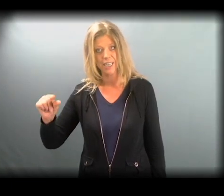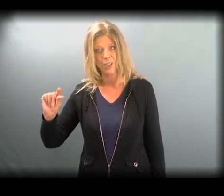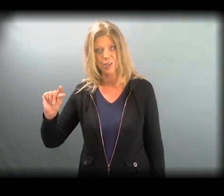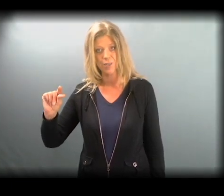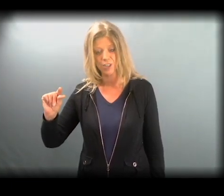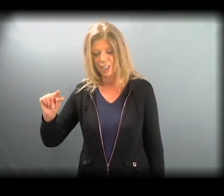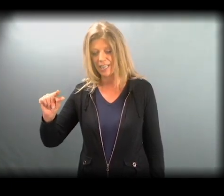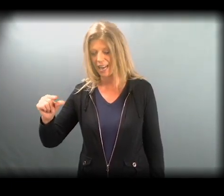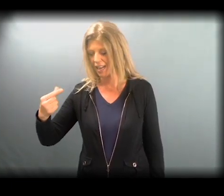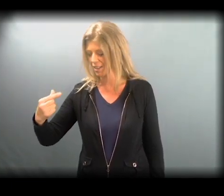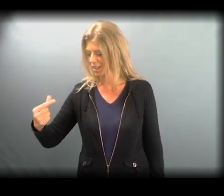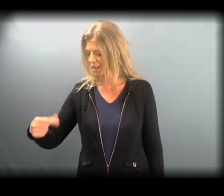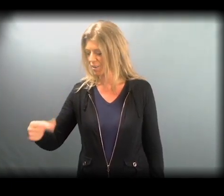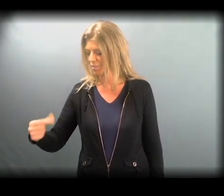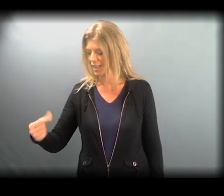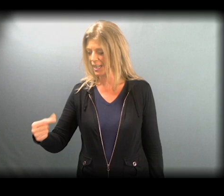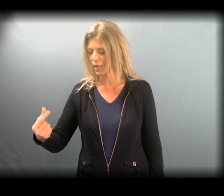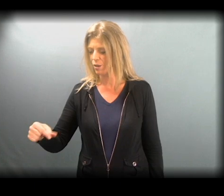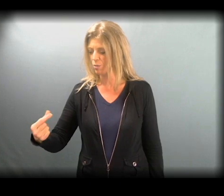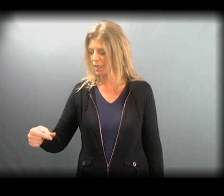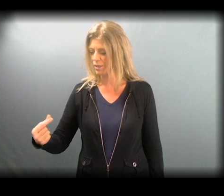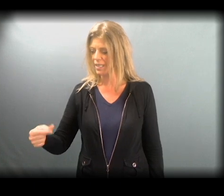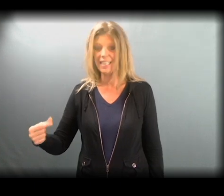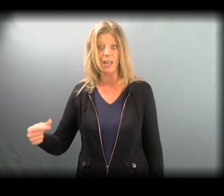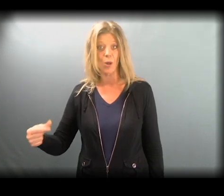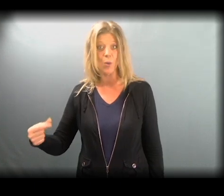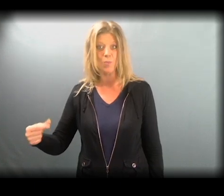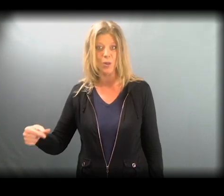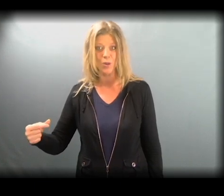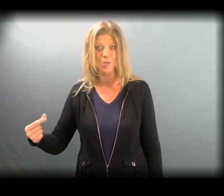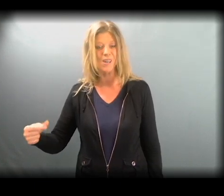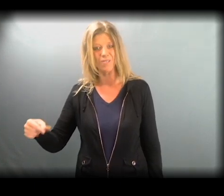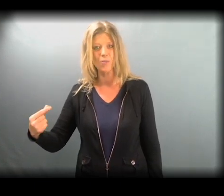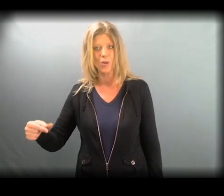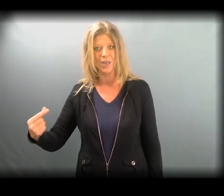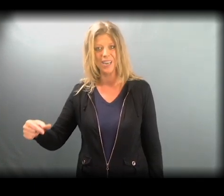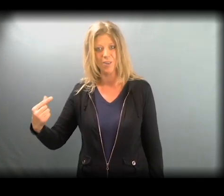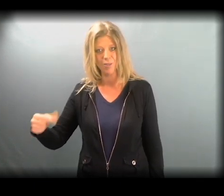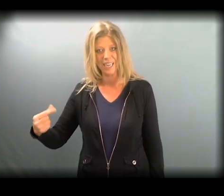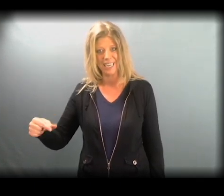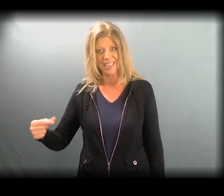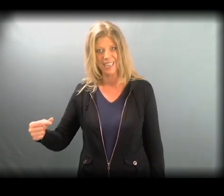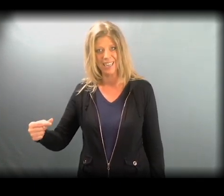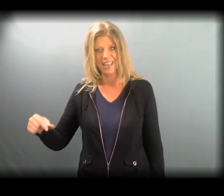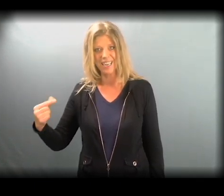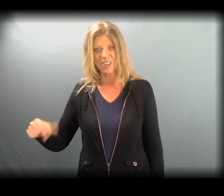Shake your G-hand right here where you did yellow and blue for GREEN.